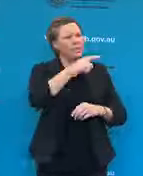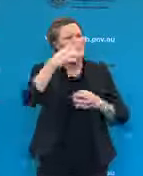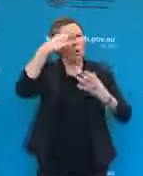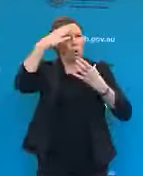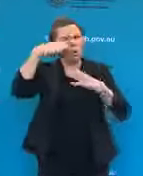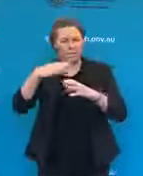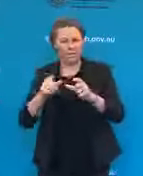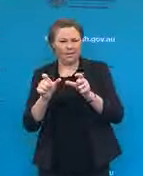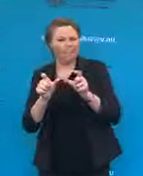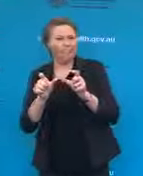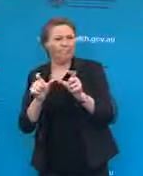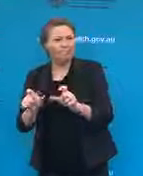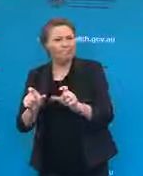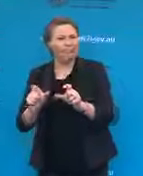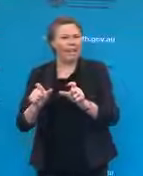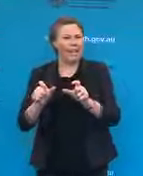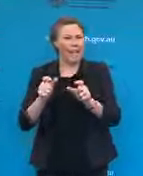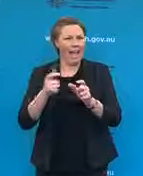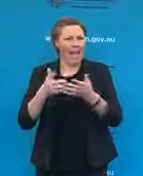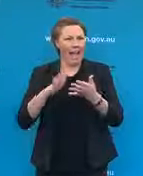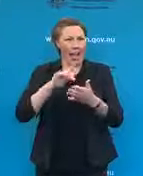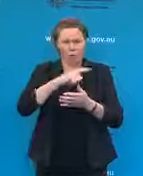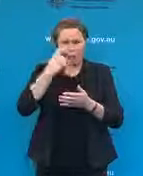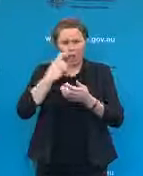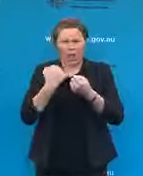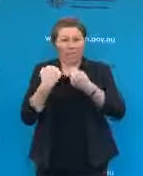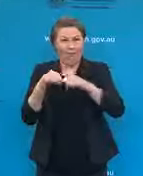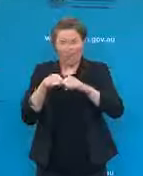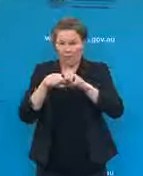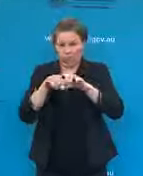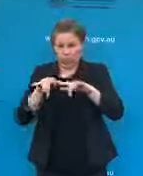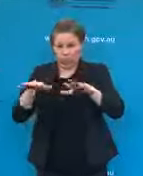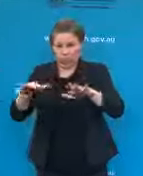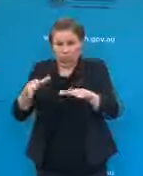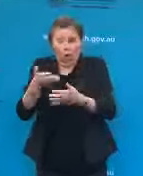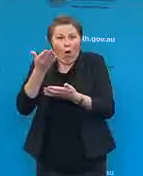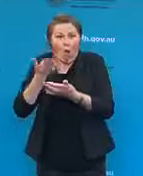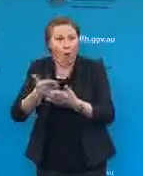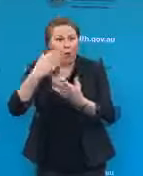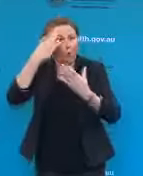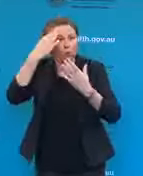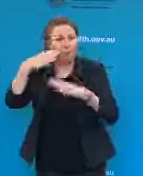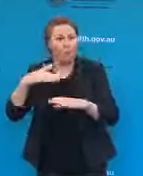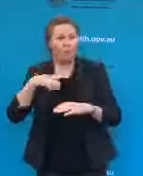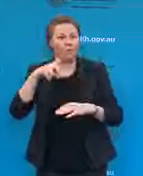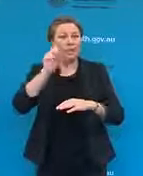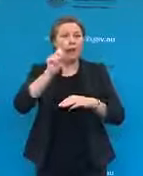effective infection control in the hotels going forward as we have more Australians coming backing into the country?